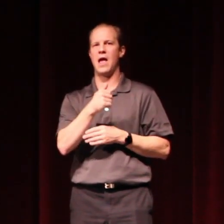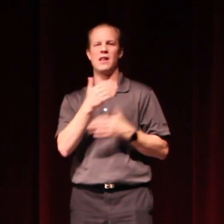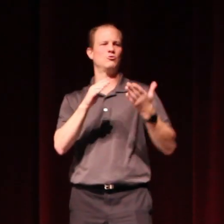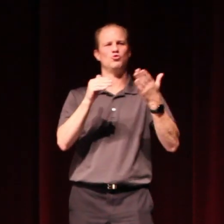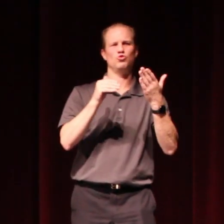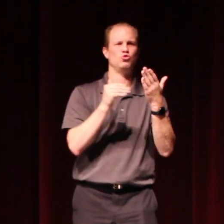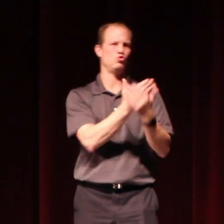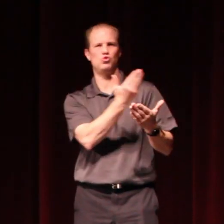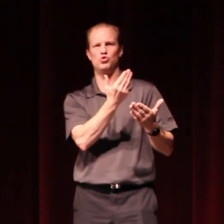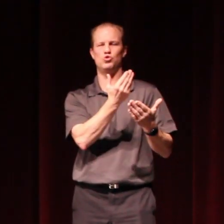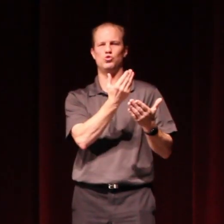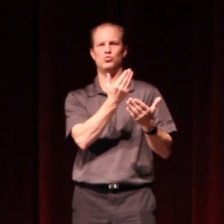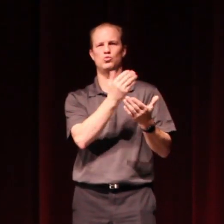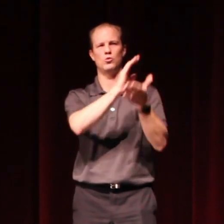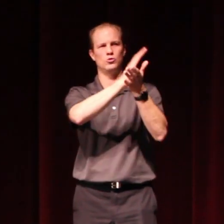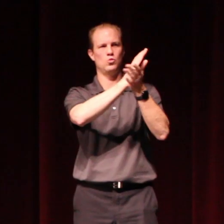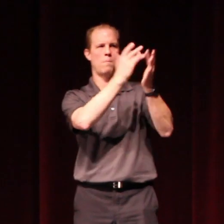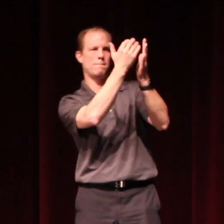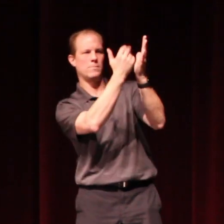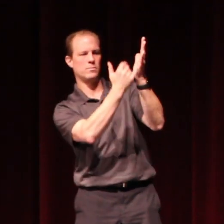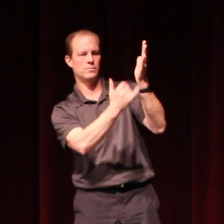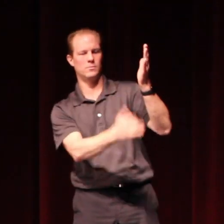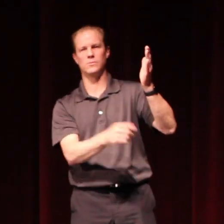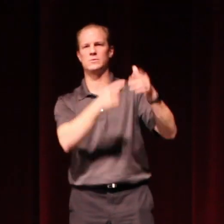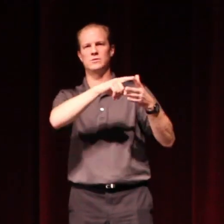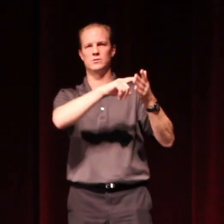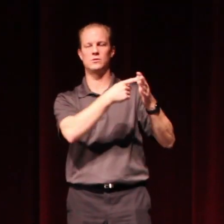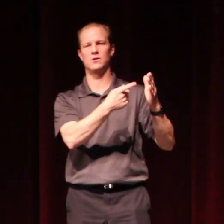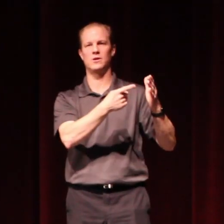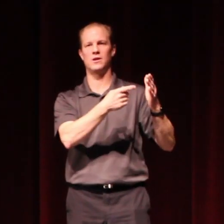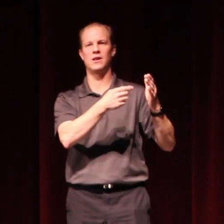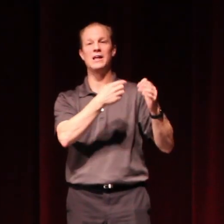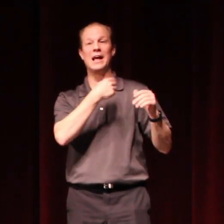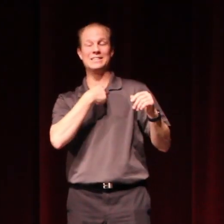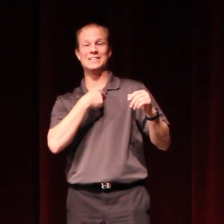got started, and since I was such an underachiever I actually finished all